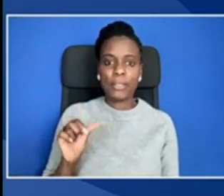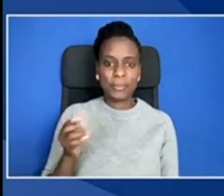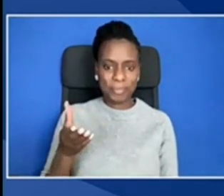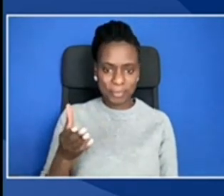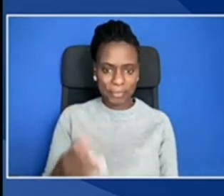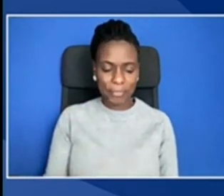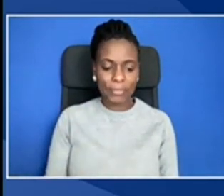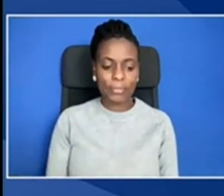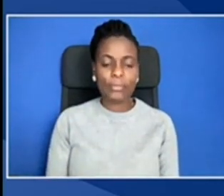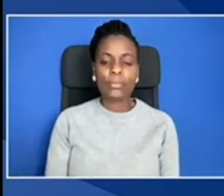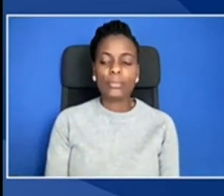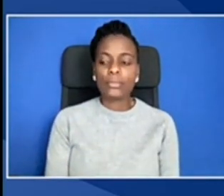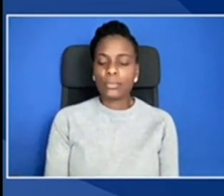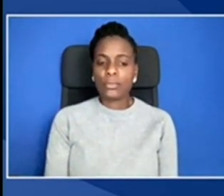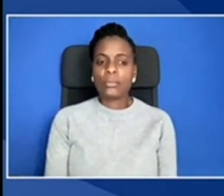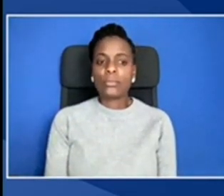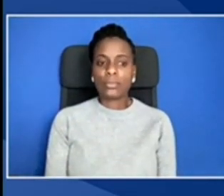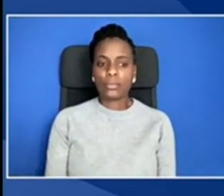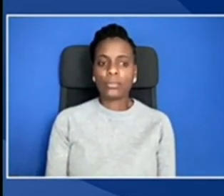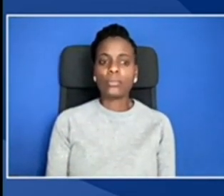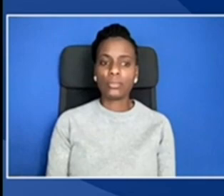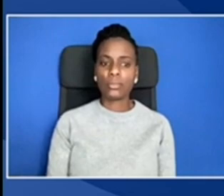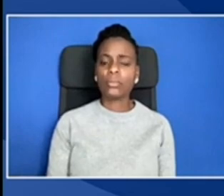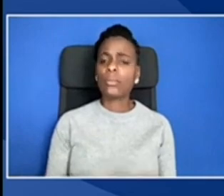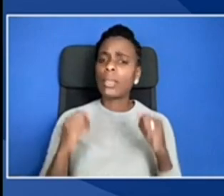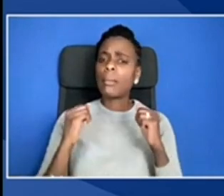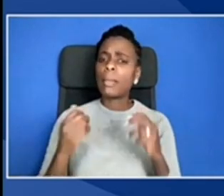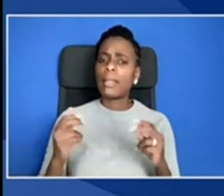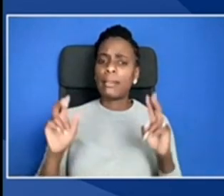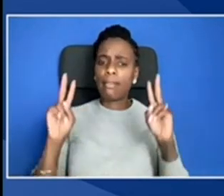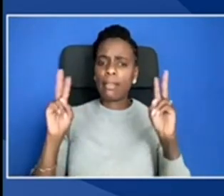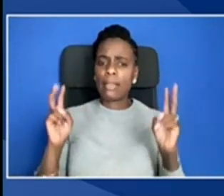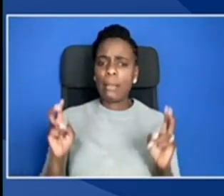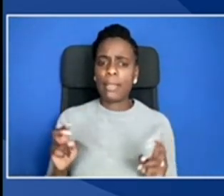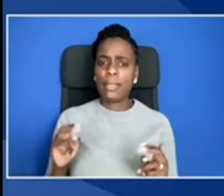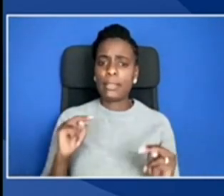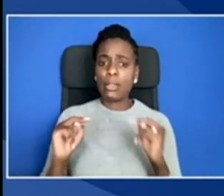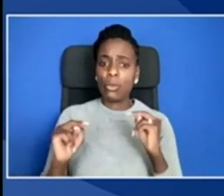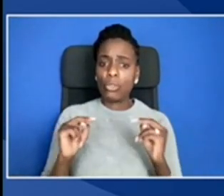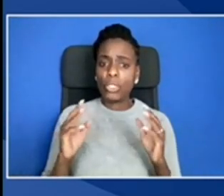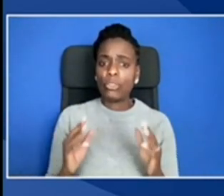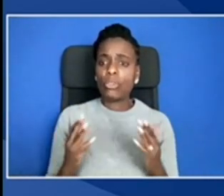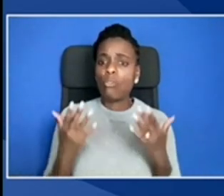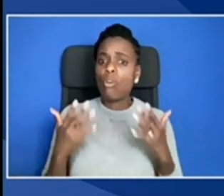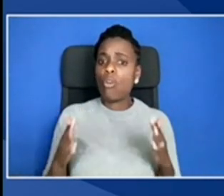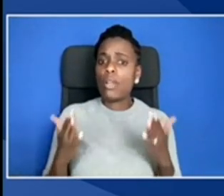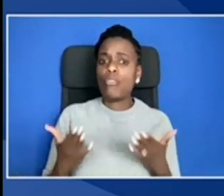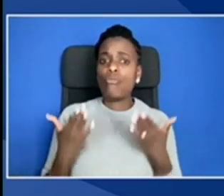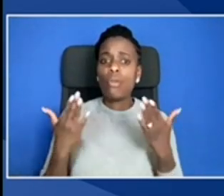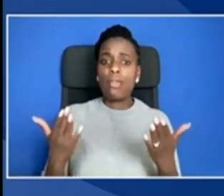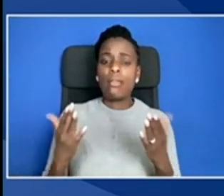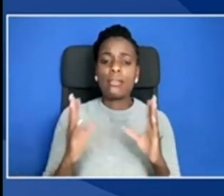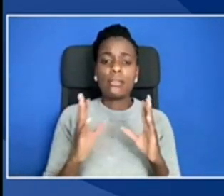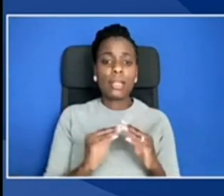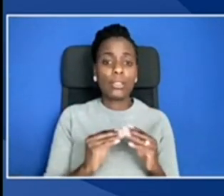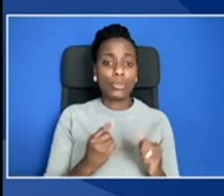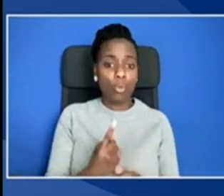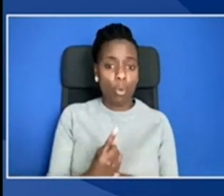In many of the topics that the negotiators have already raised during session one and session two, we've identified folks that